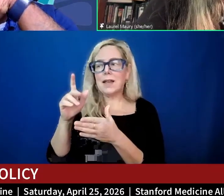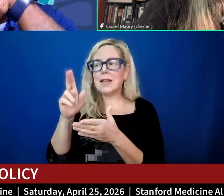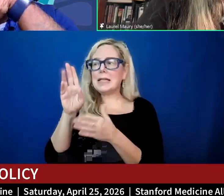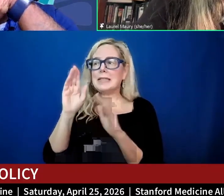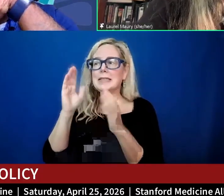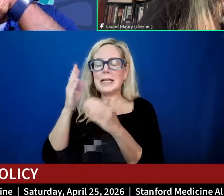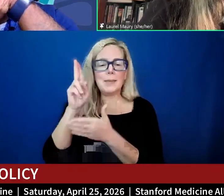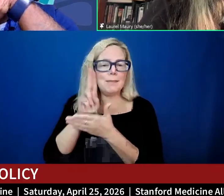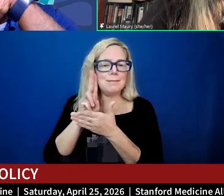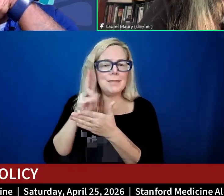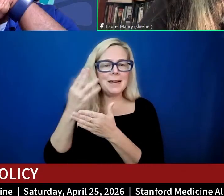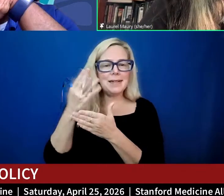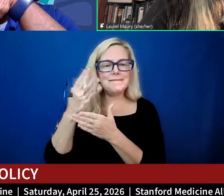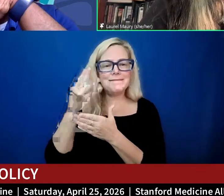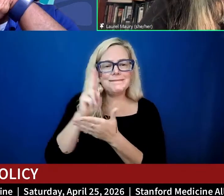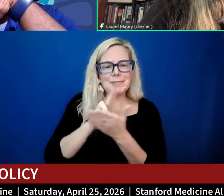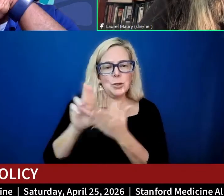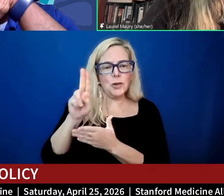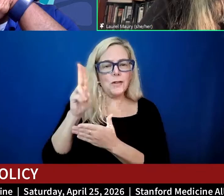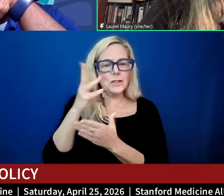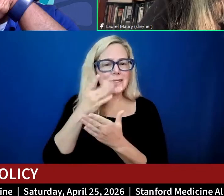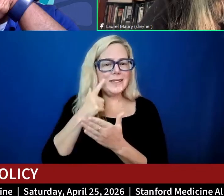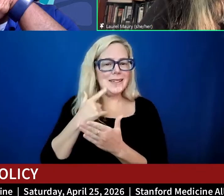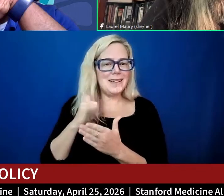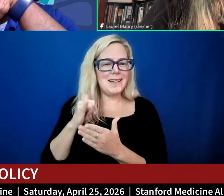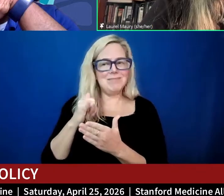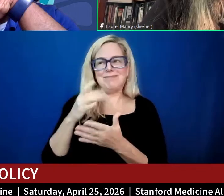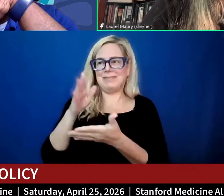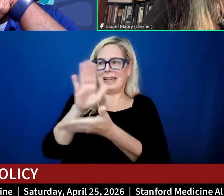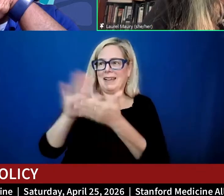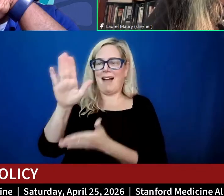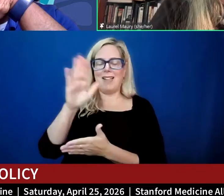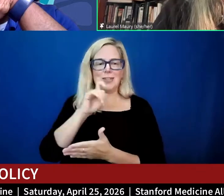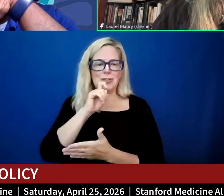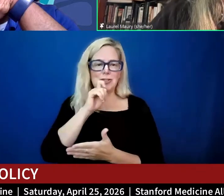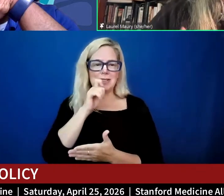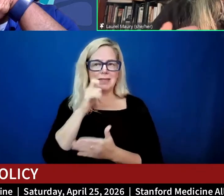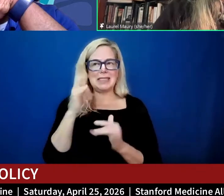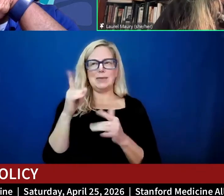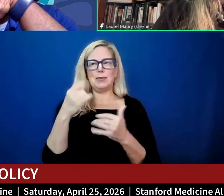but they don't have power over legislators and what legislators do. And when you speak with